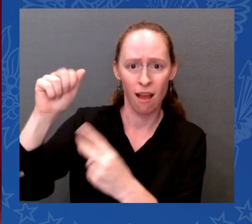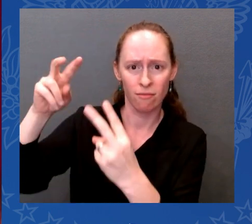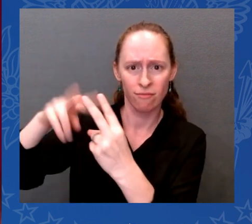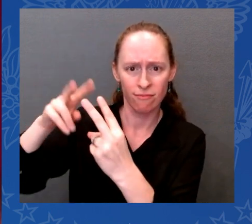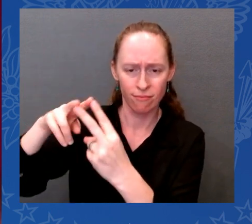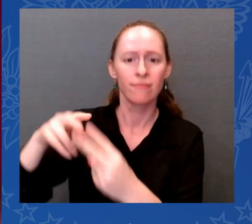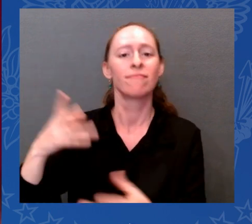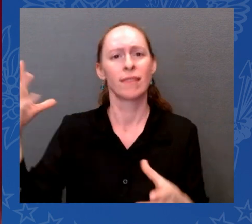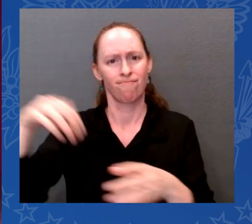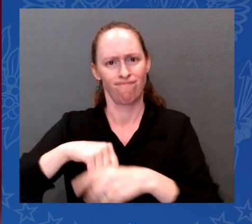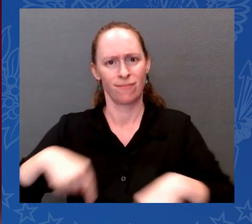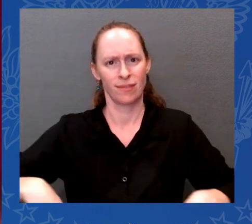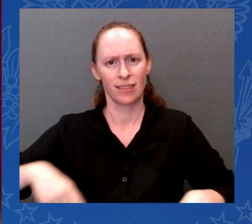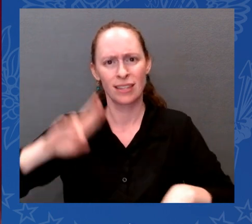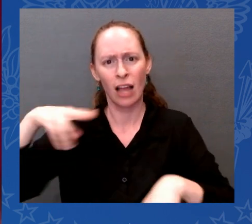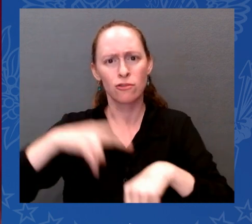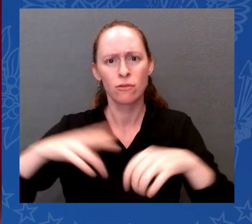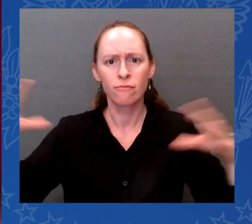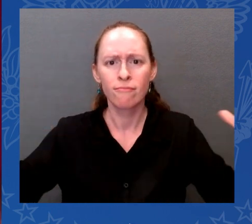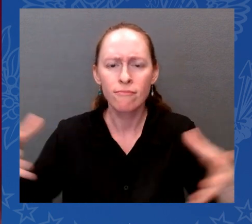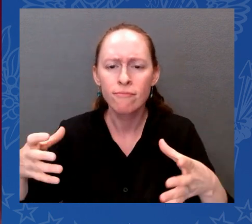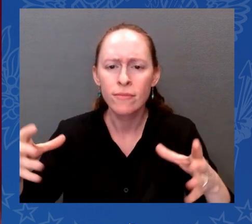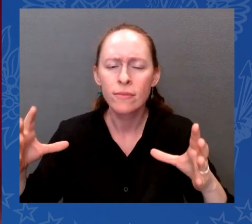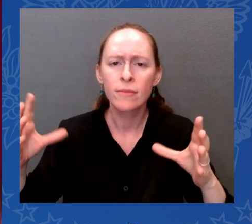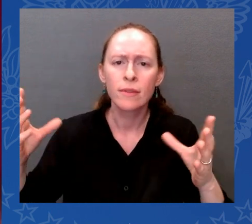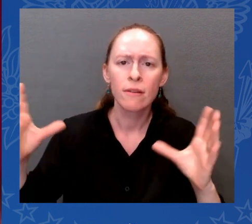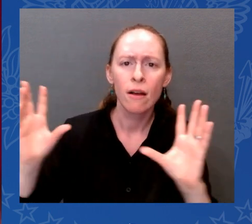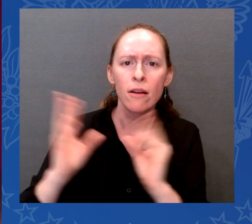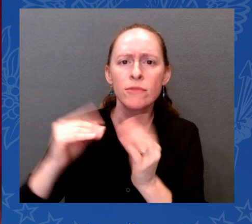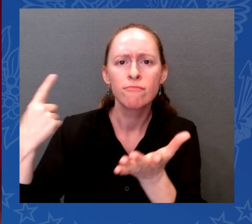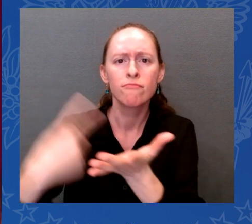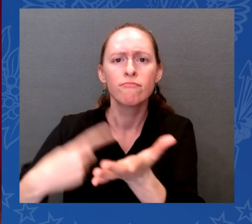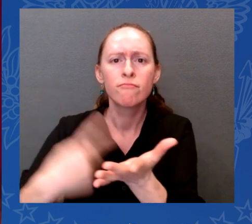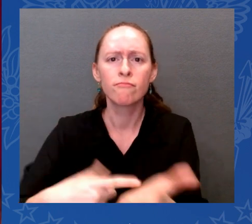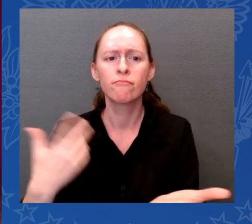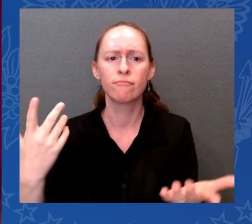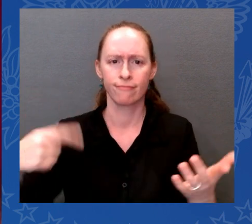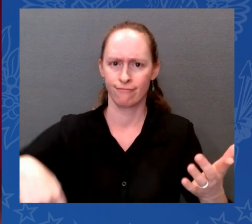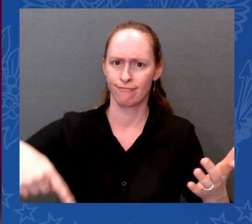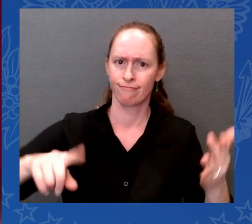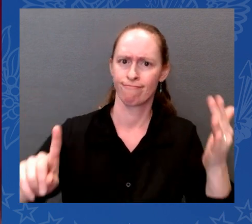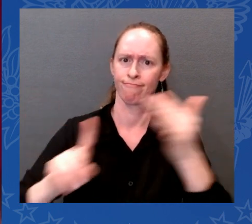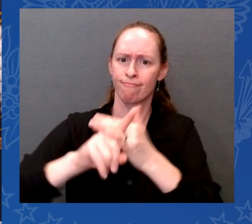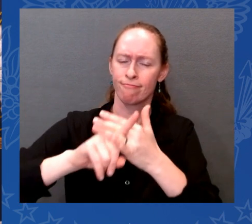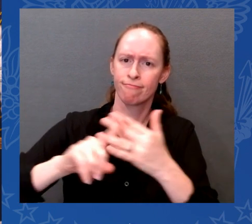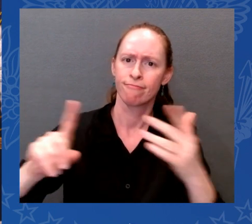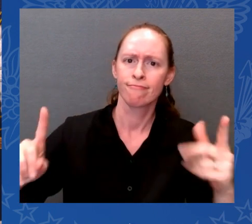and Control. Please welcome the President of the United States, Joe Biden.